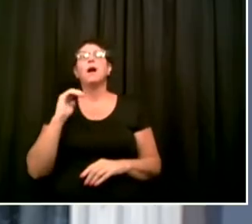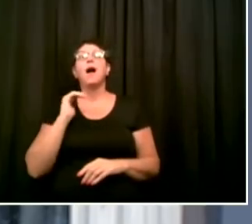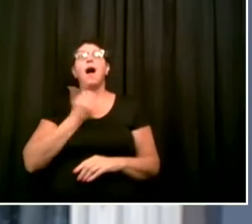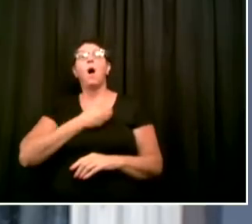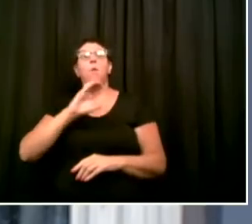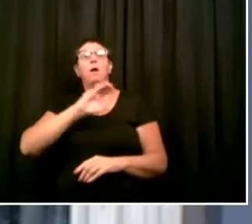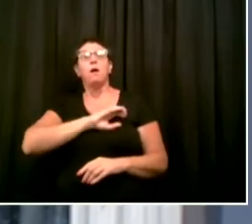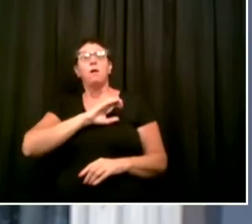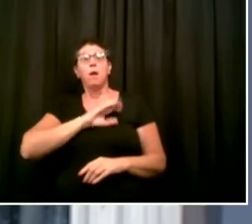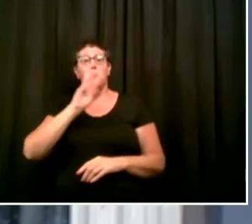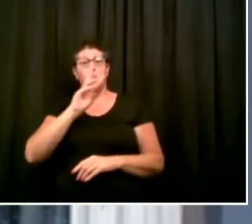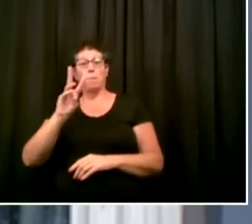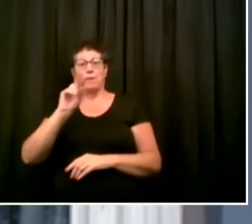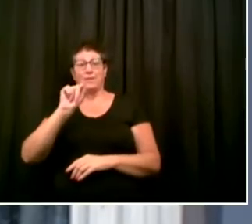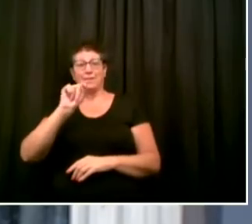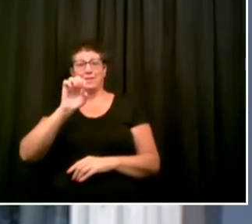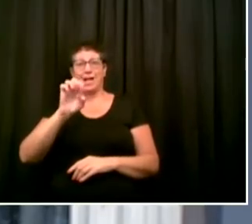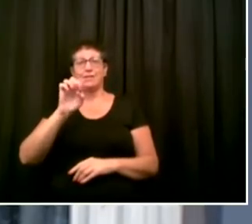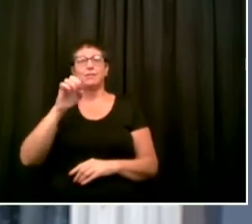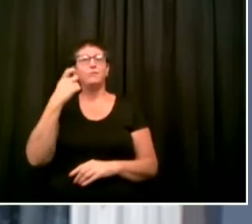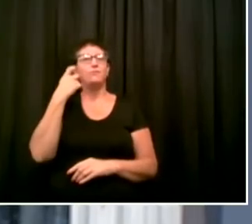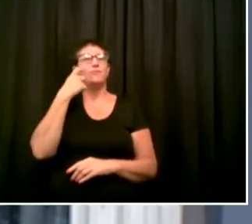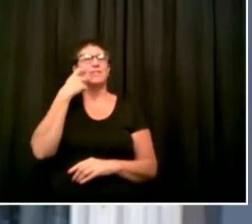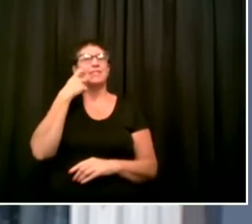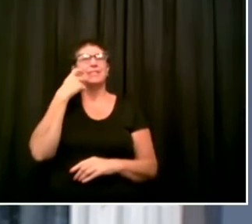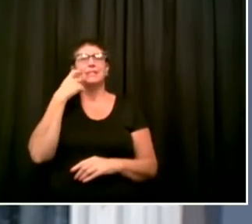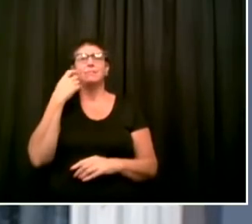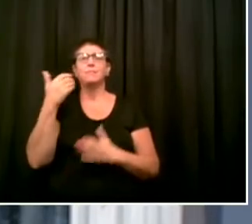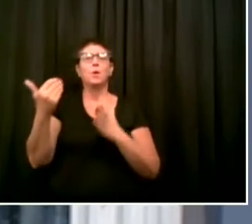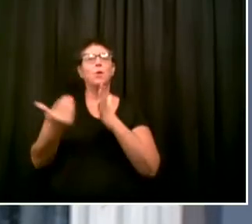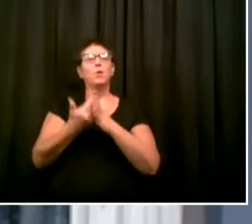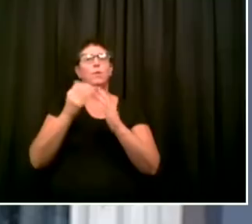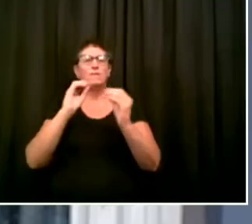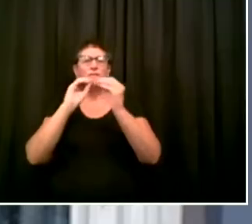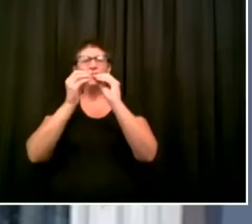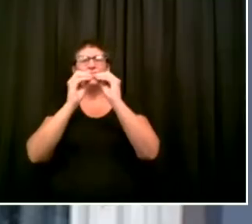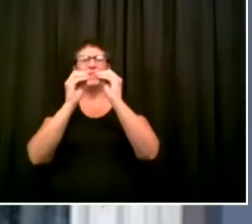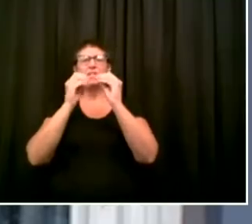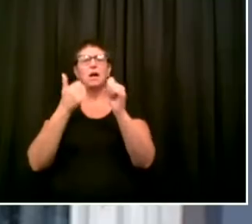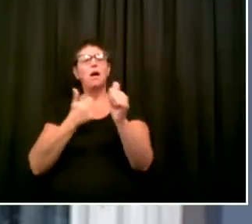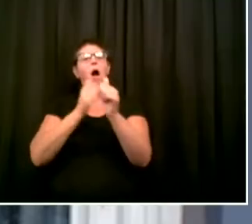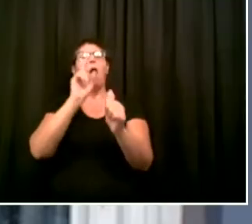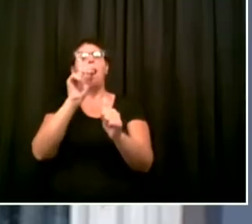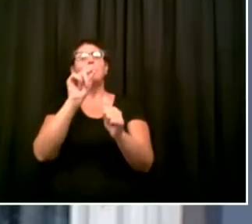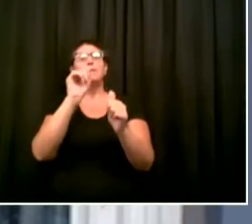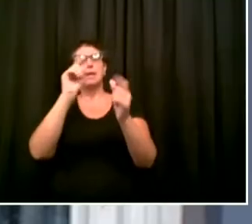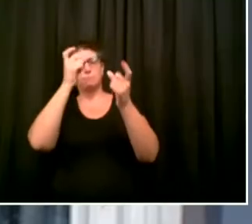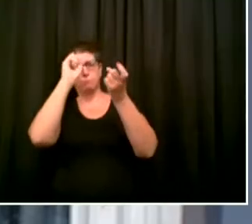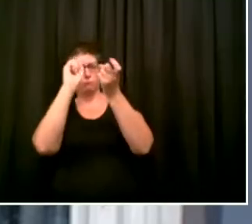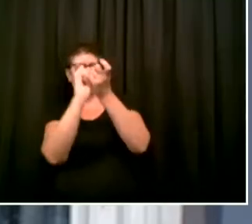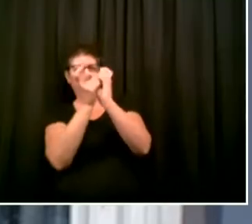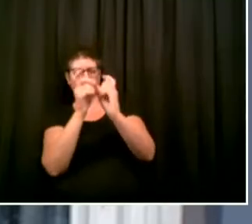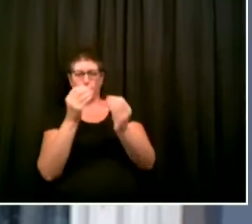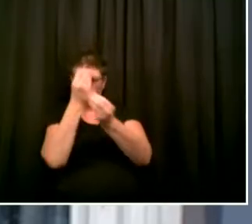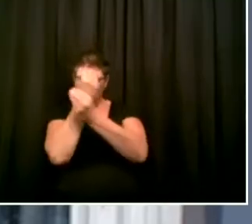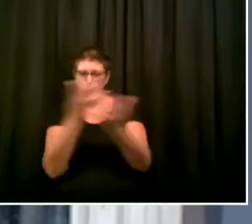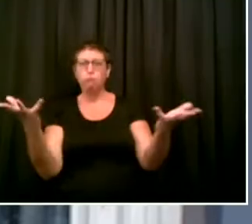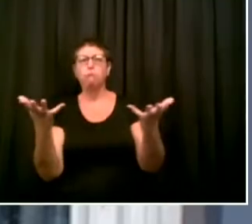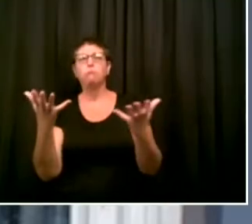FACING WEBSITE, AGAIN, YOU WILL SEE A NEW AGPE THAT HAS GONE UP IN THE LAST MONTH, MAYBE THREE WEEKS EXPLAIN WHAT WE DO. I THINK THAT'S MY KEY TAKE AWAY WHETHER IT'S THE